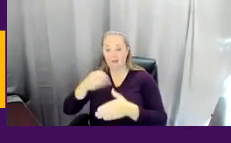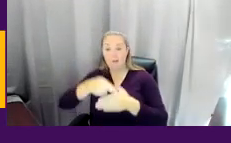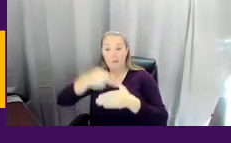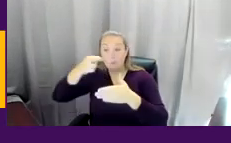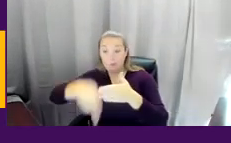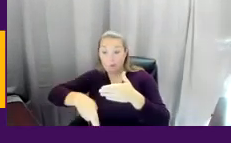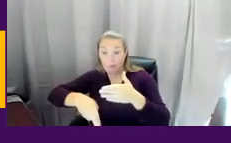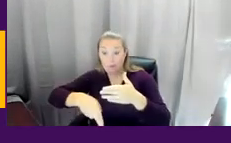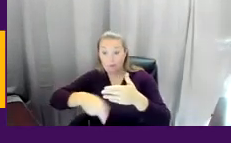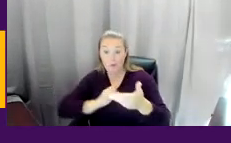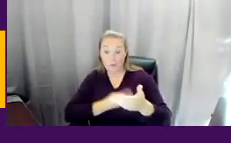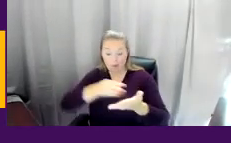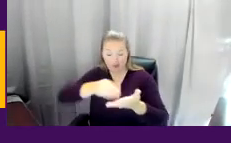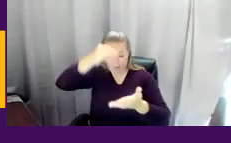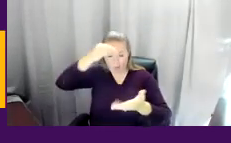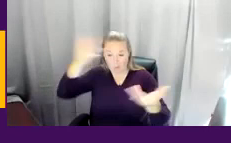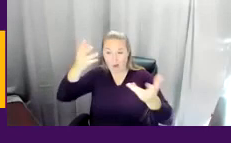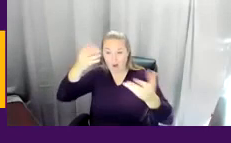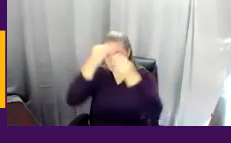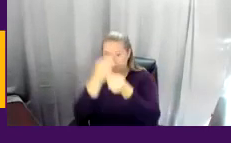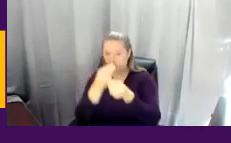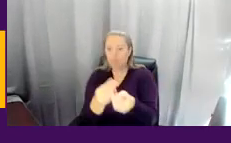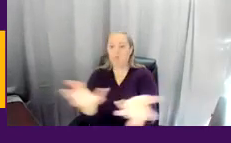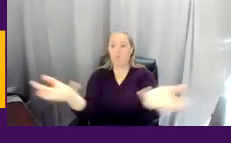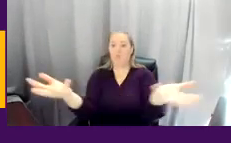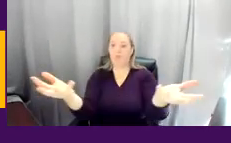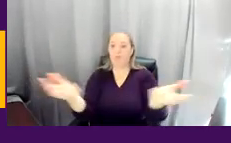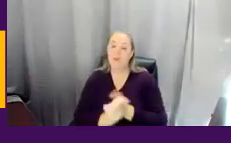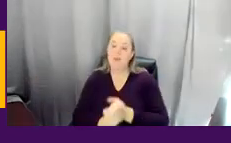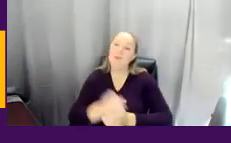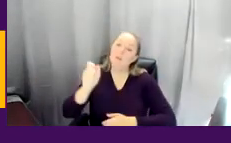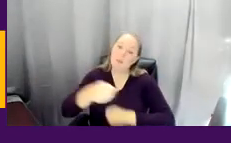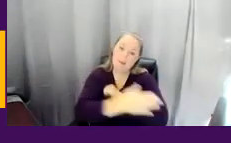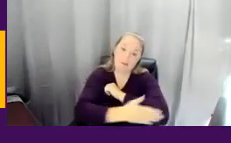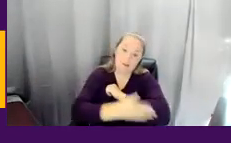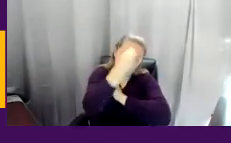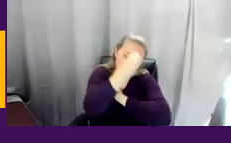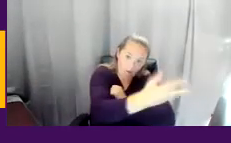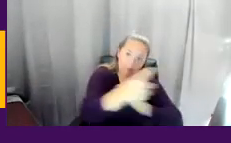ASSESSMENT. AND THAT'S REALLY THAT THIRD YEAR IS ABOUT DOING